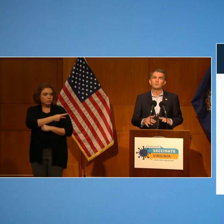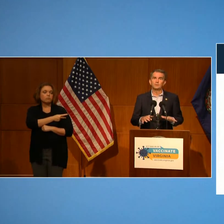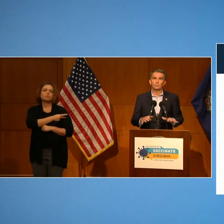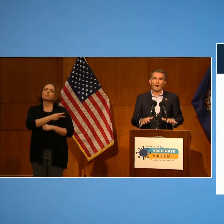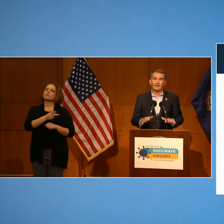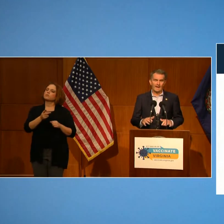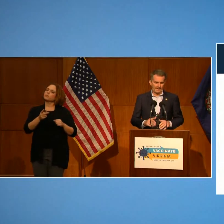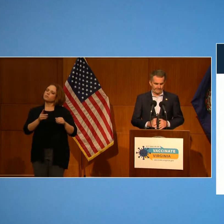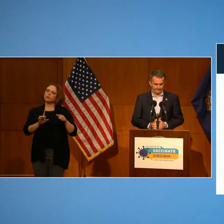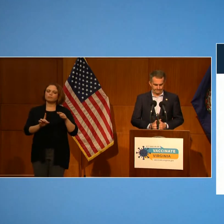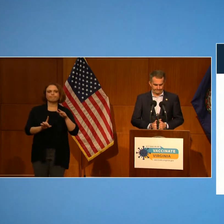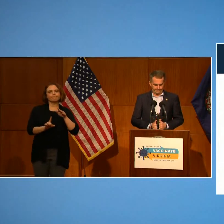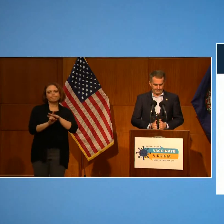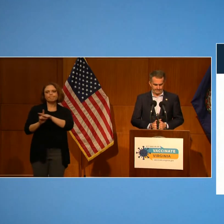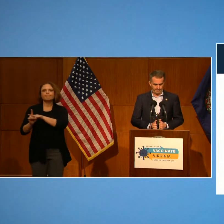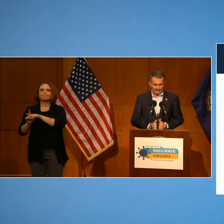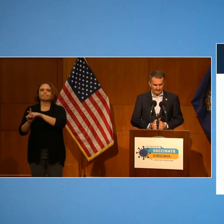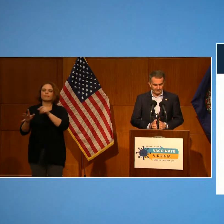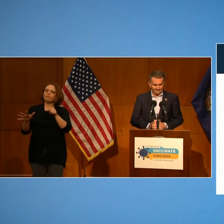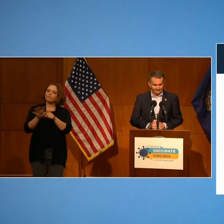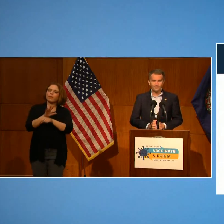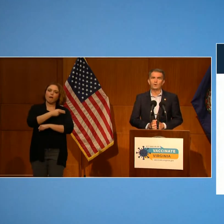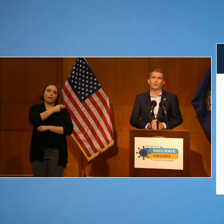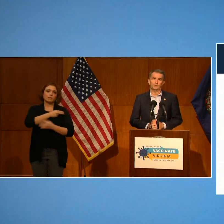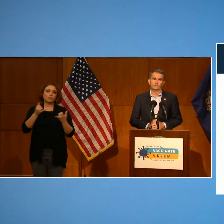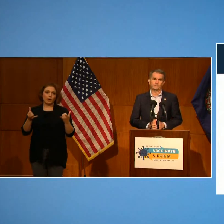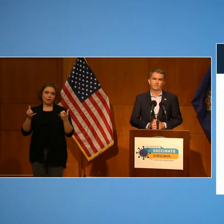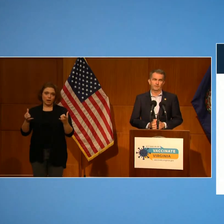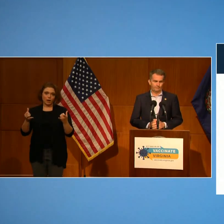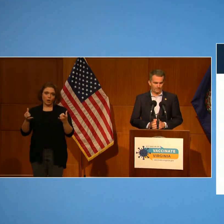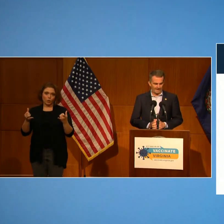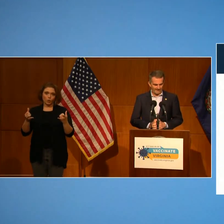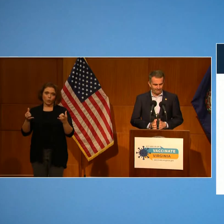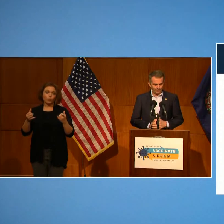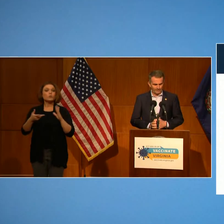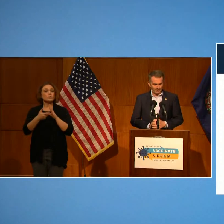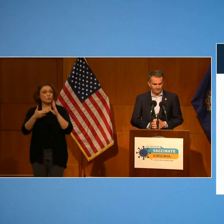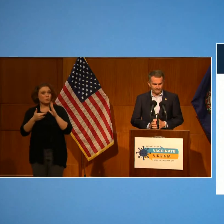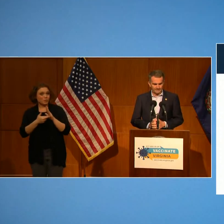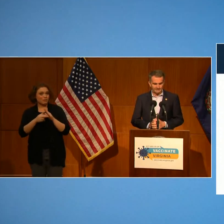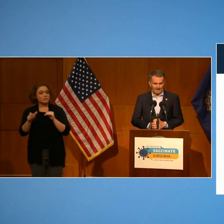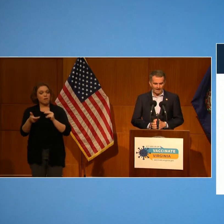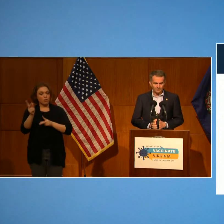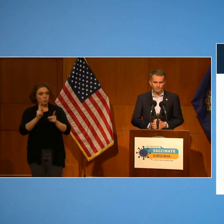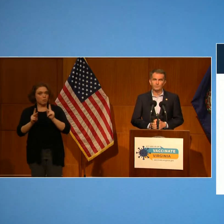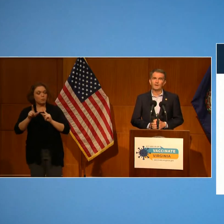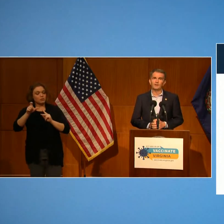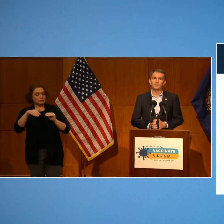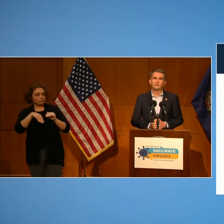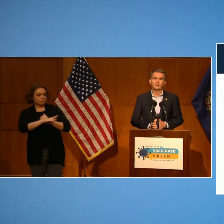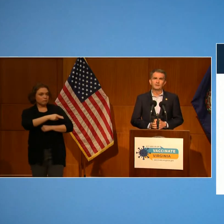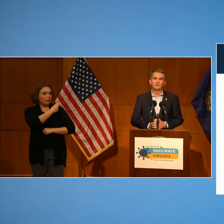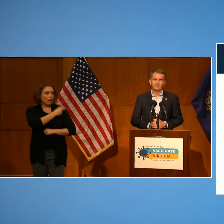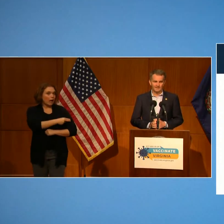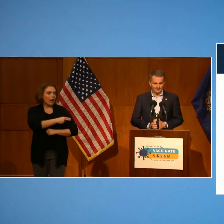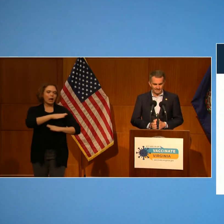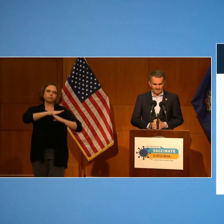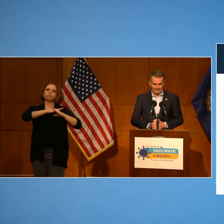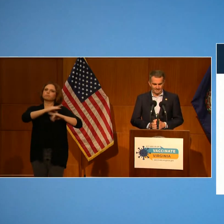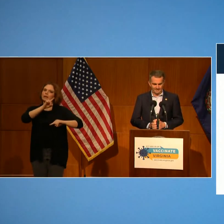COVID PATIENTS ARE THE PEOPLE FILLING UP OUR HOSPITALS RIGHT